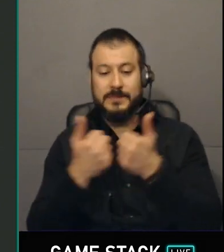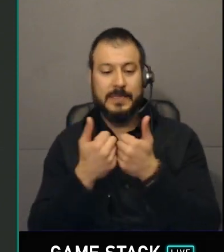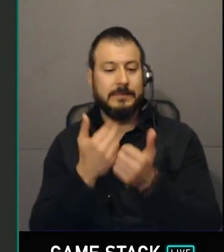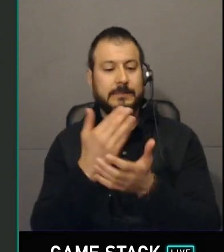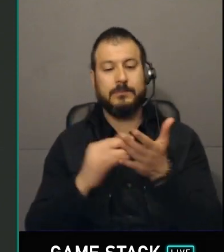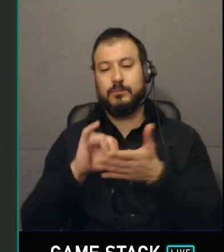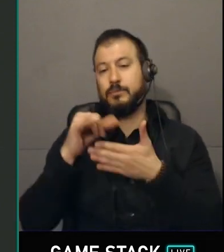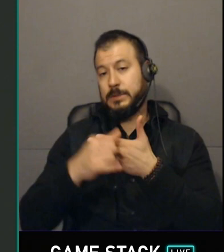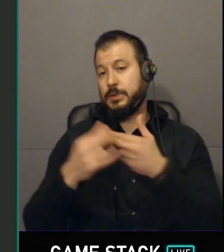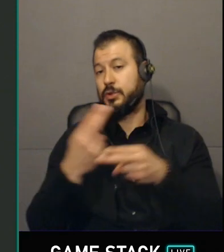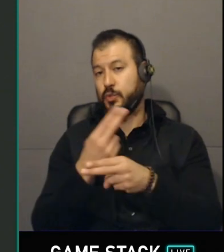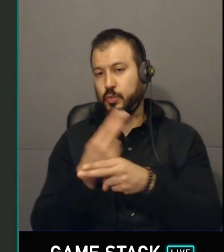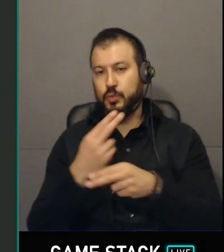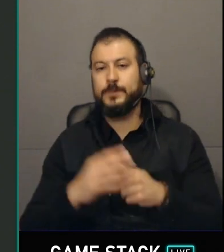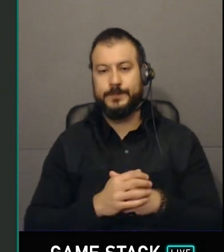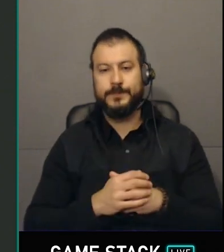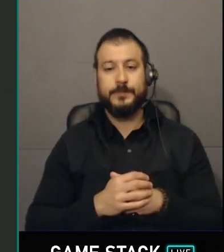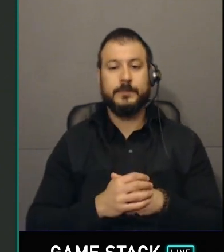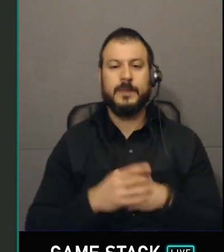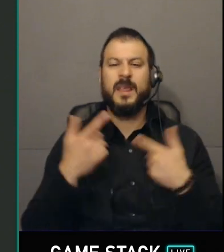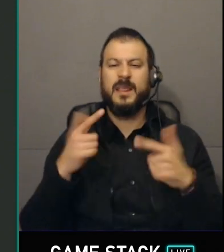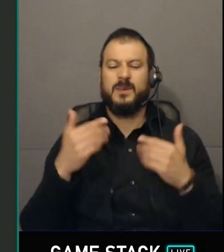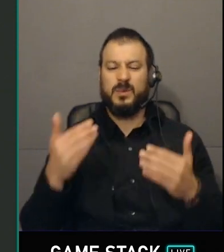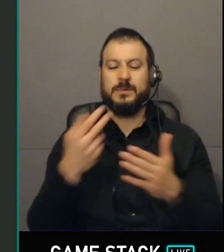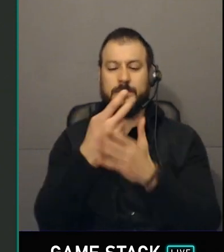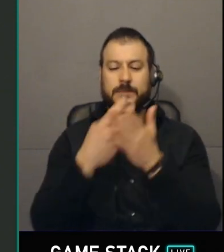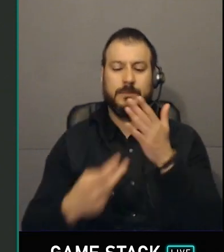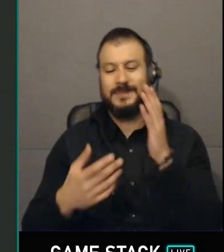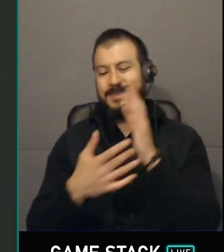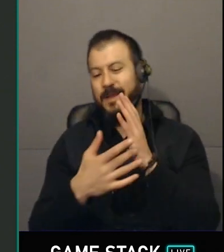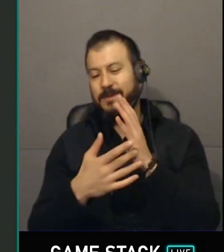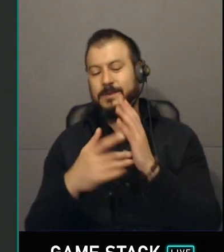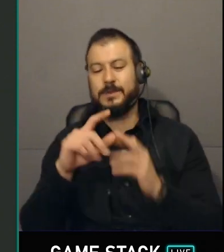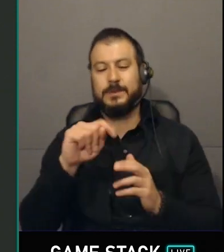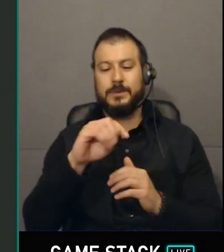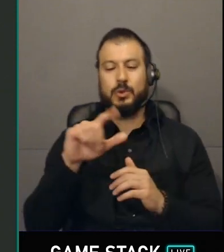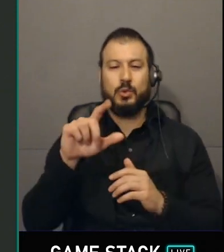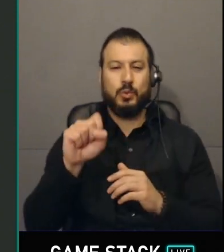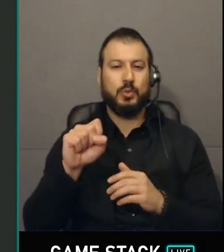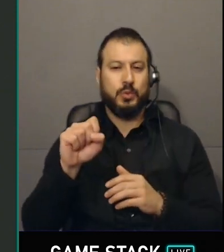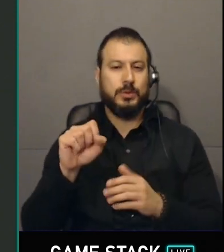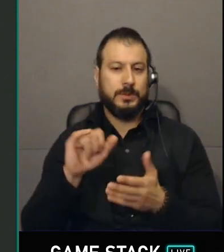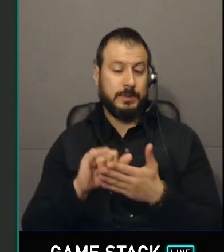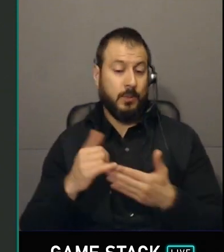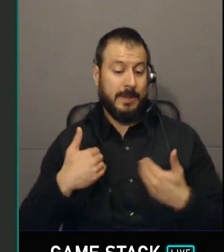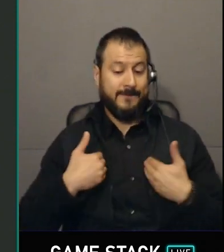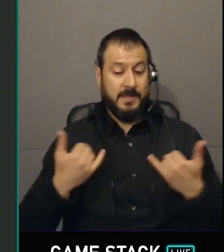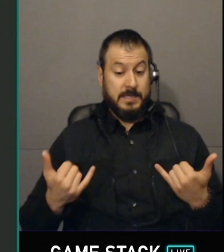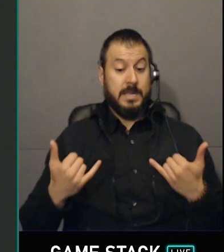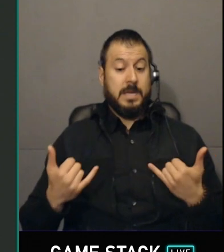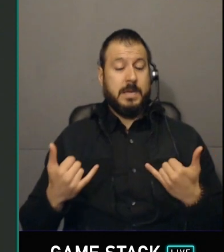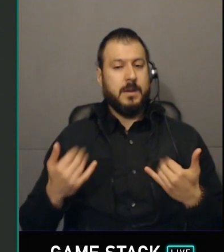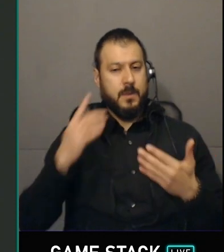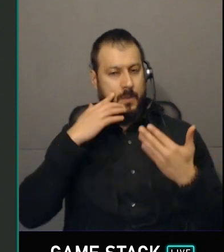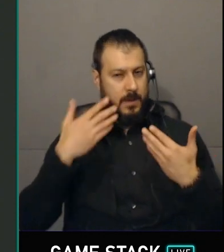Let's take a deep dive into the technologies and tools that exist today that will allow you, as a game